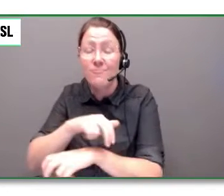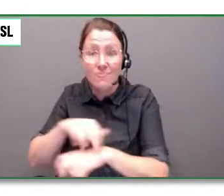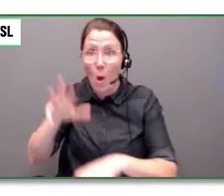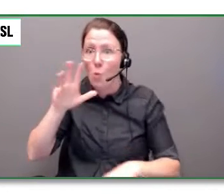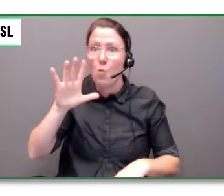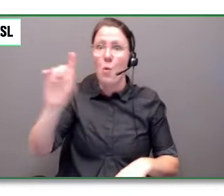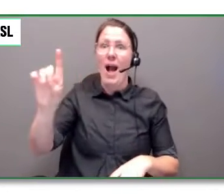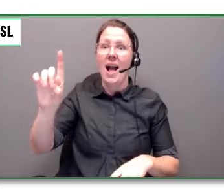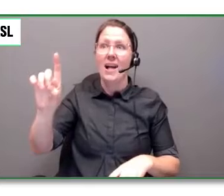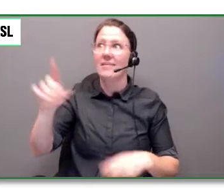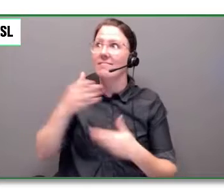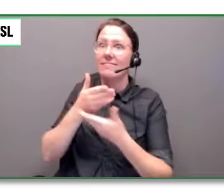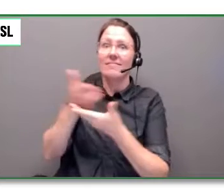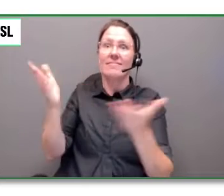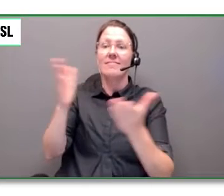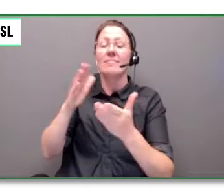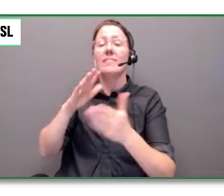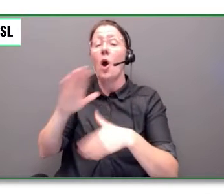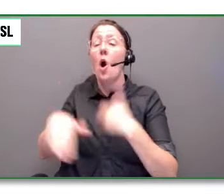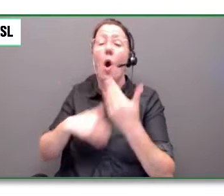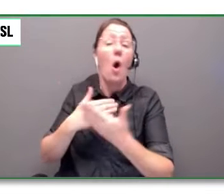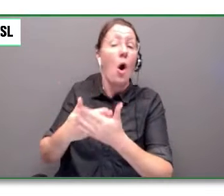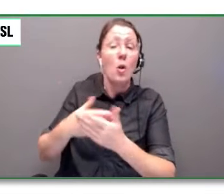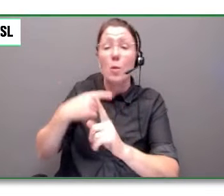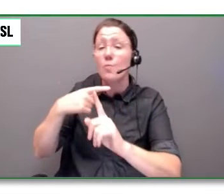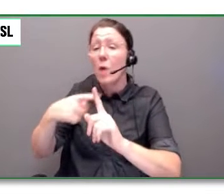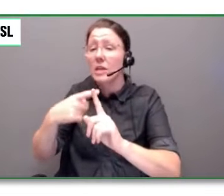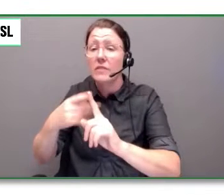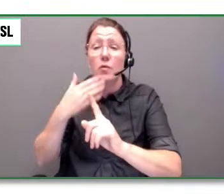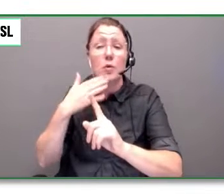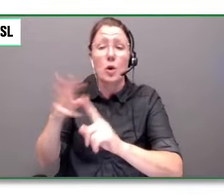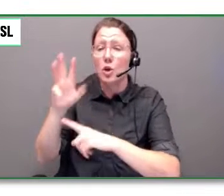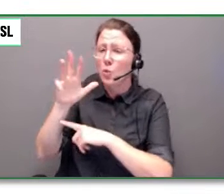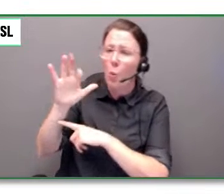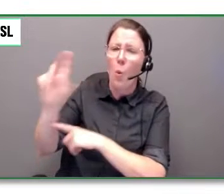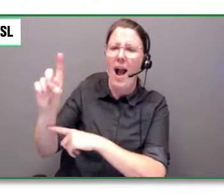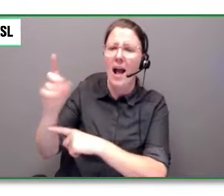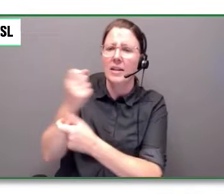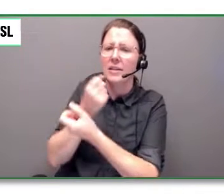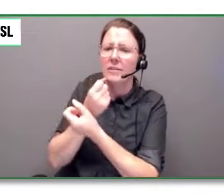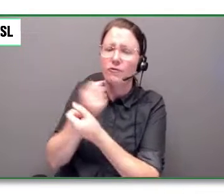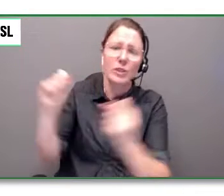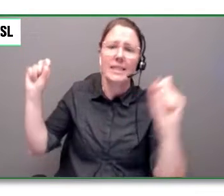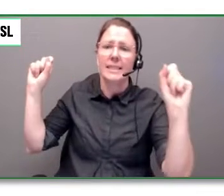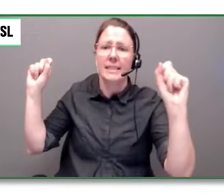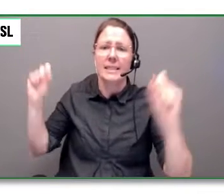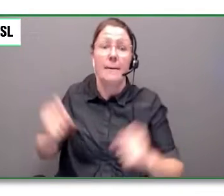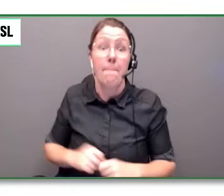good things are wild and free and this is really a good quote by Thoreau from